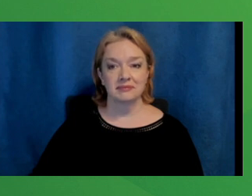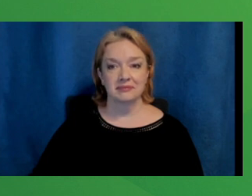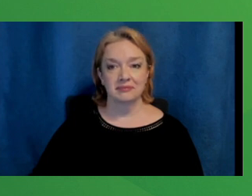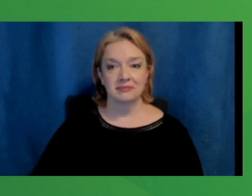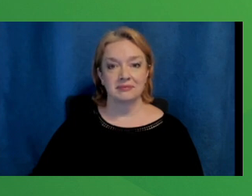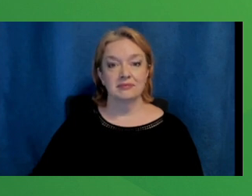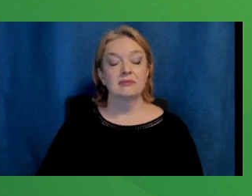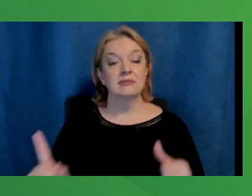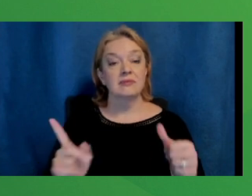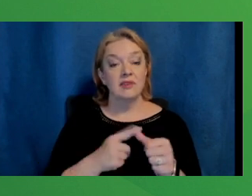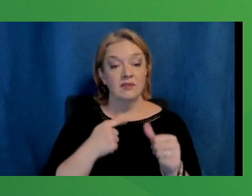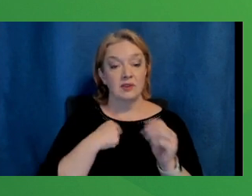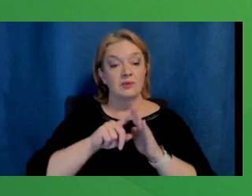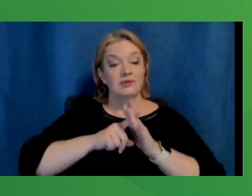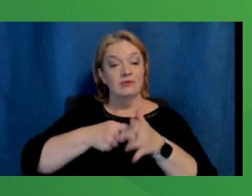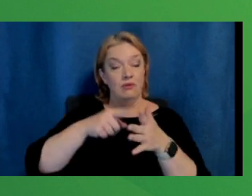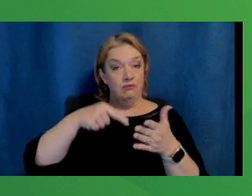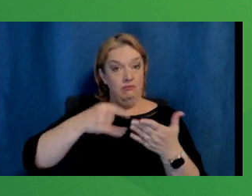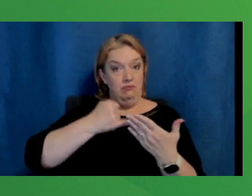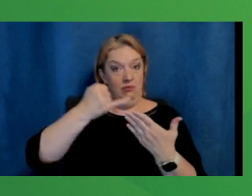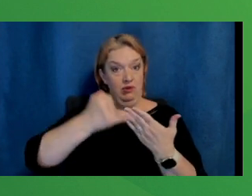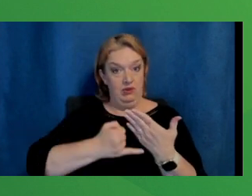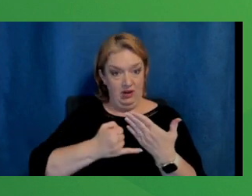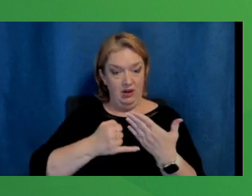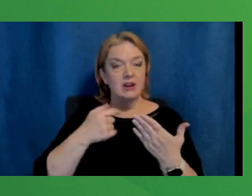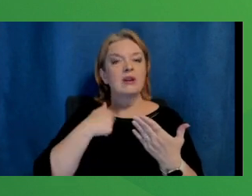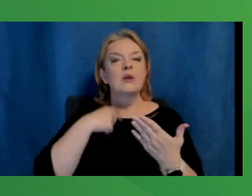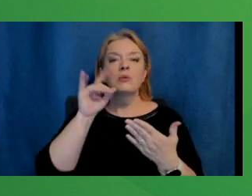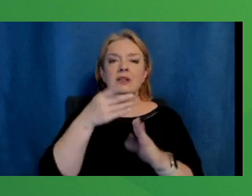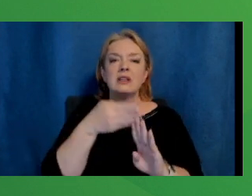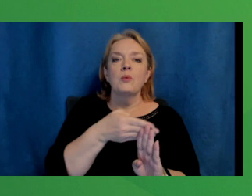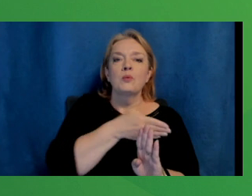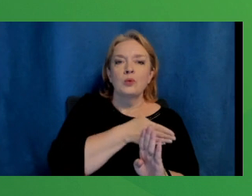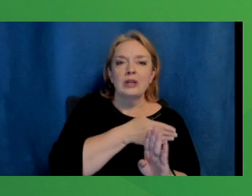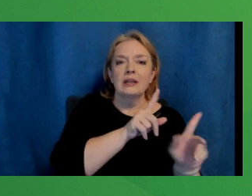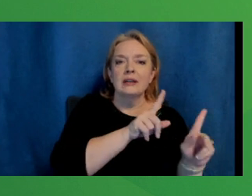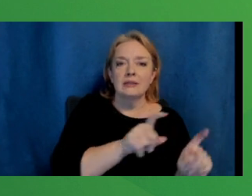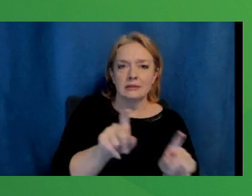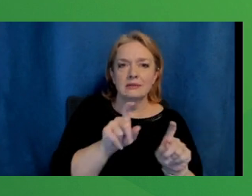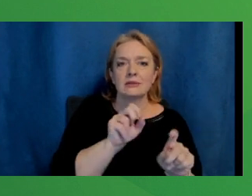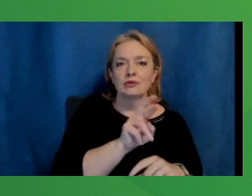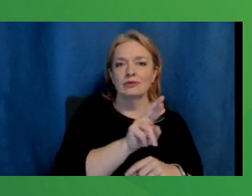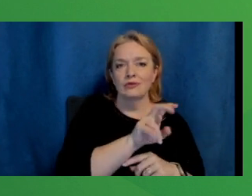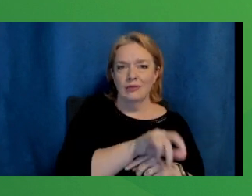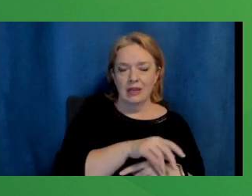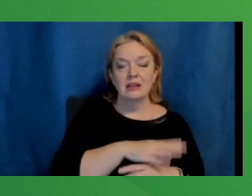after we took our free surveys, the students had to take a survey on where they saw their selves